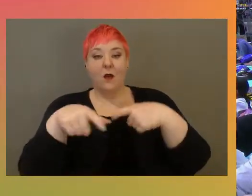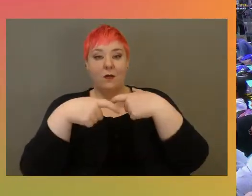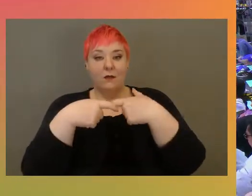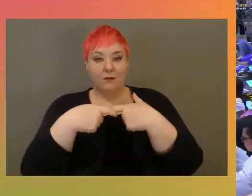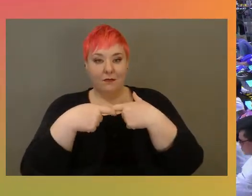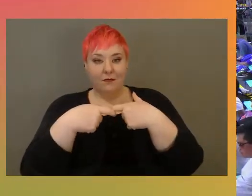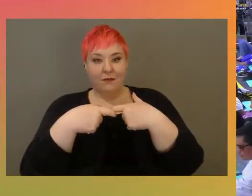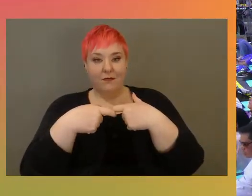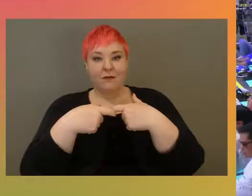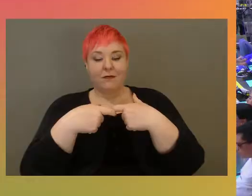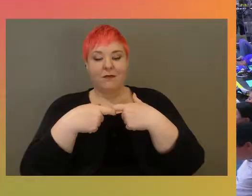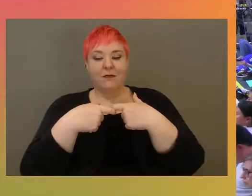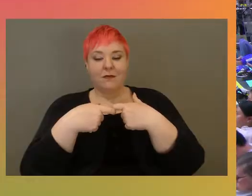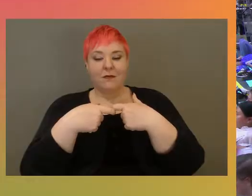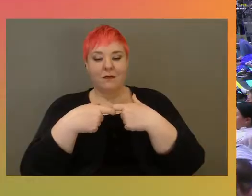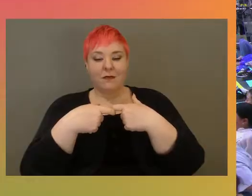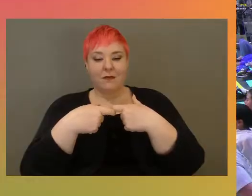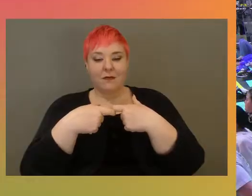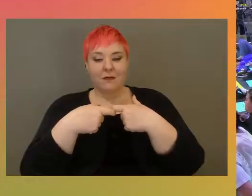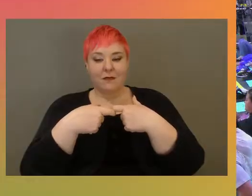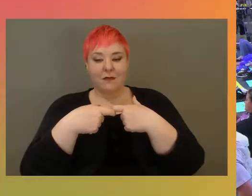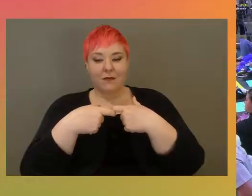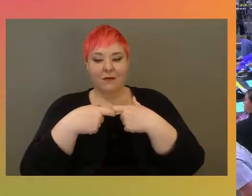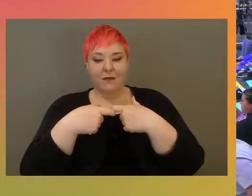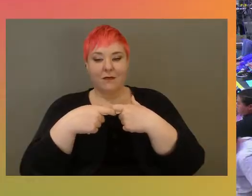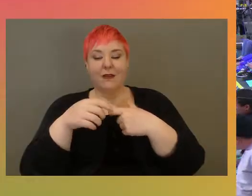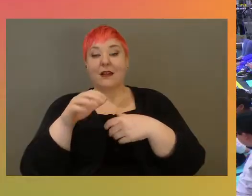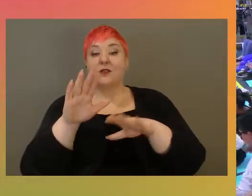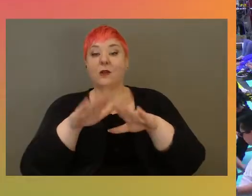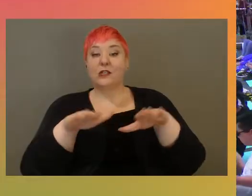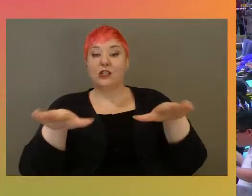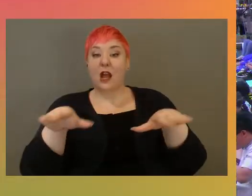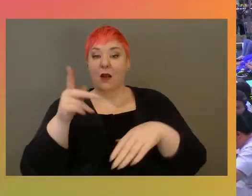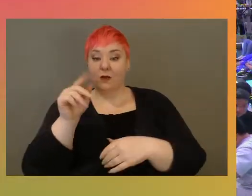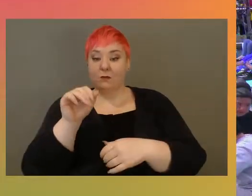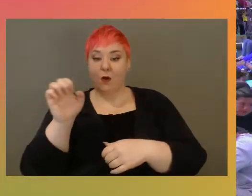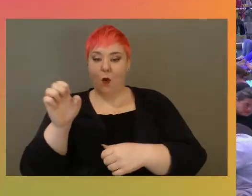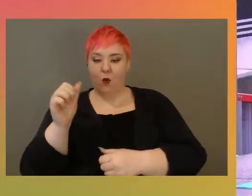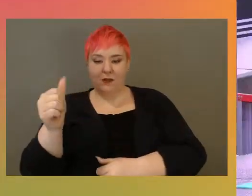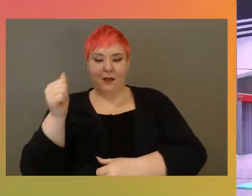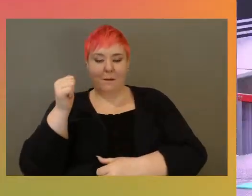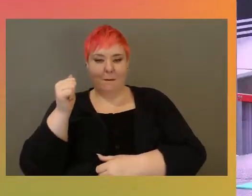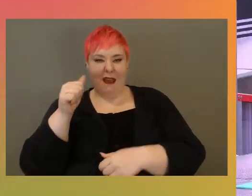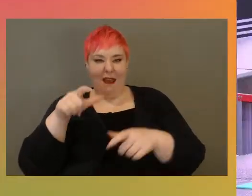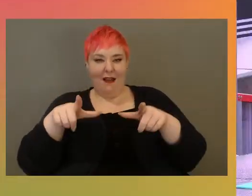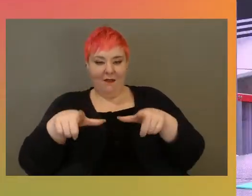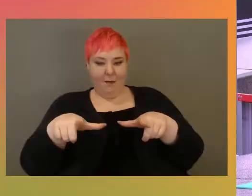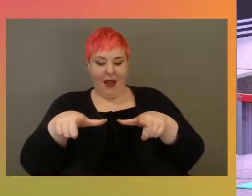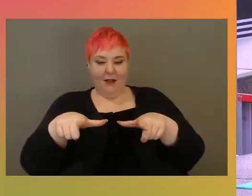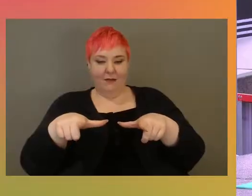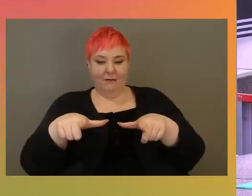AND EXHALE, FORWARD.